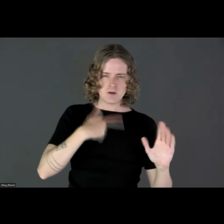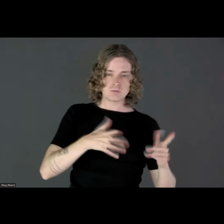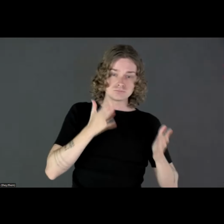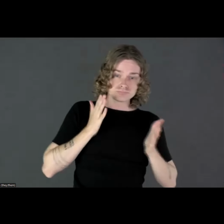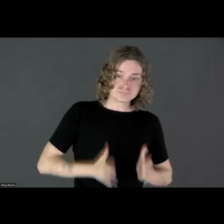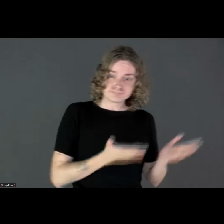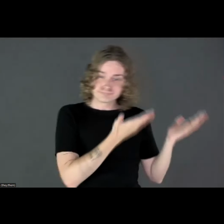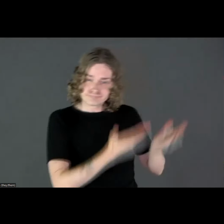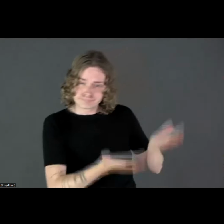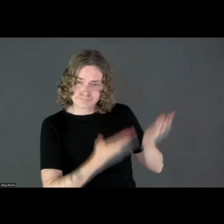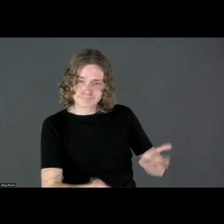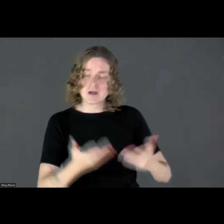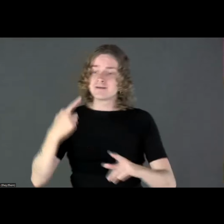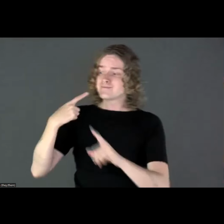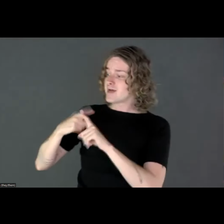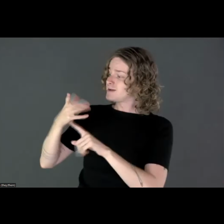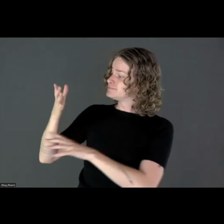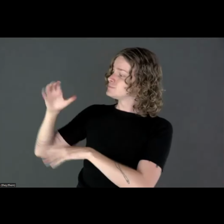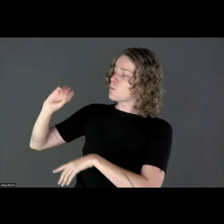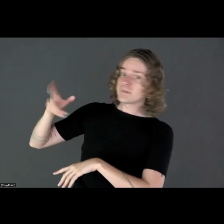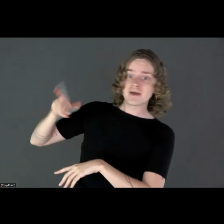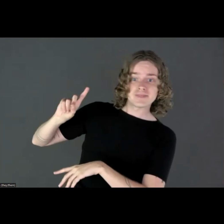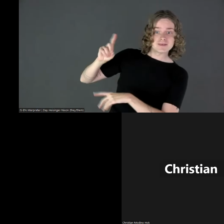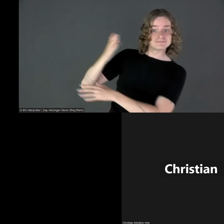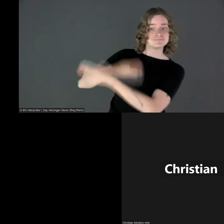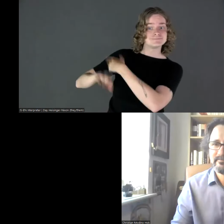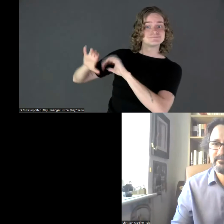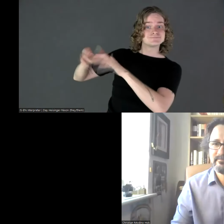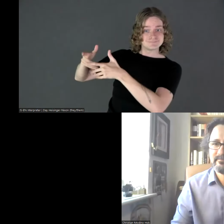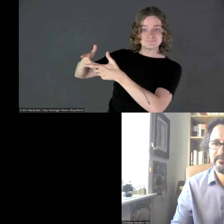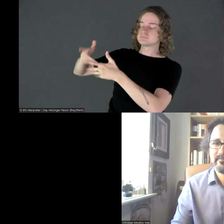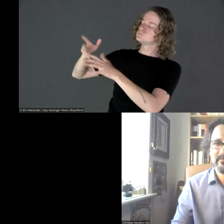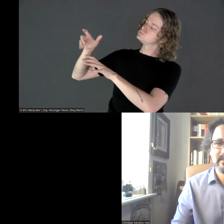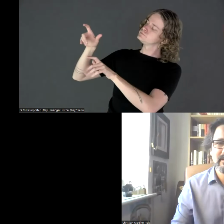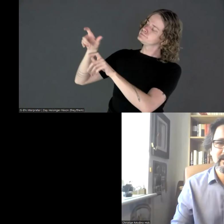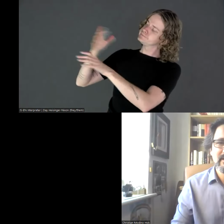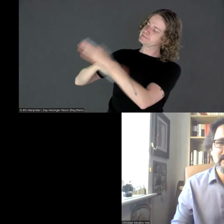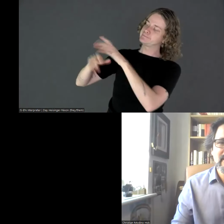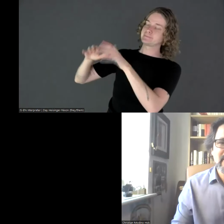partnership. I thank you for your attention. >> MODERATOR: